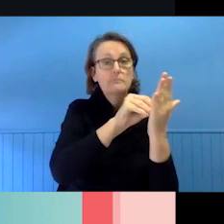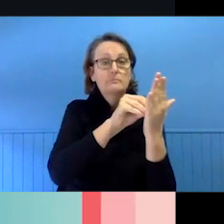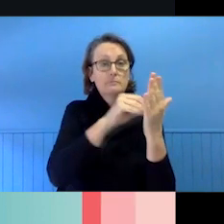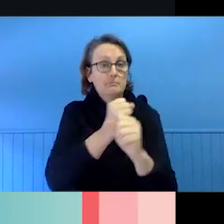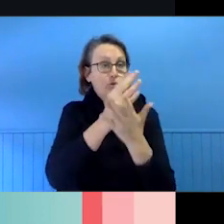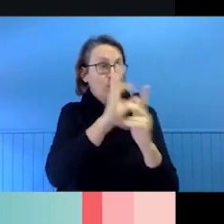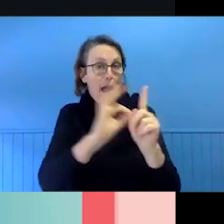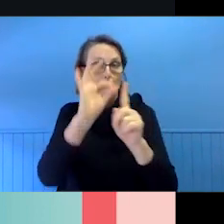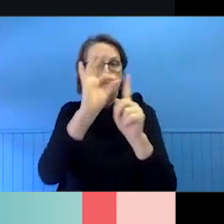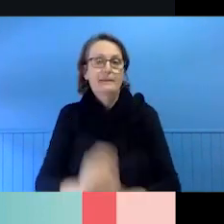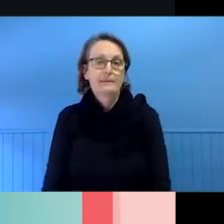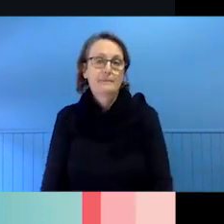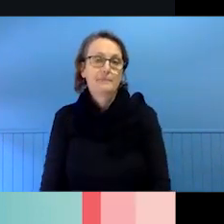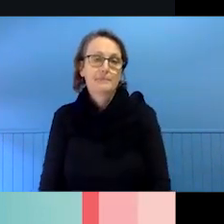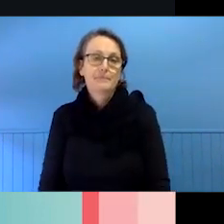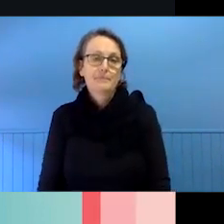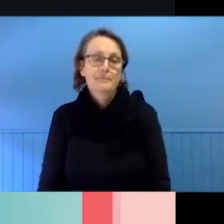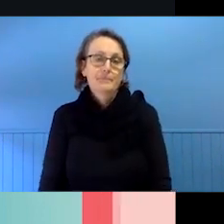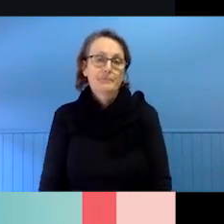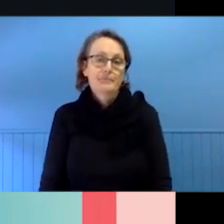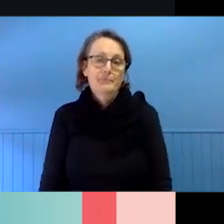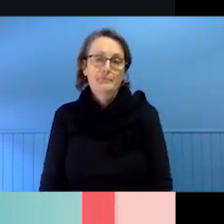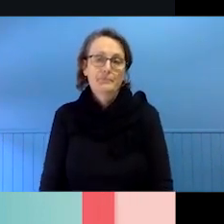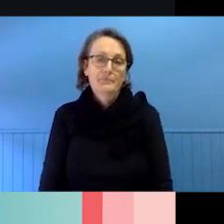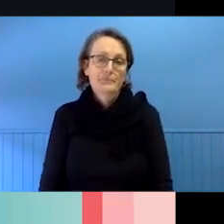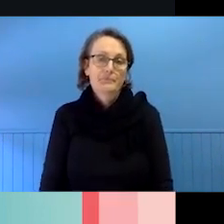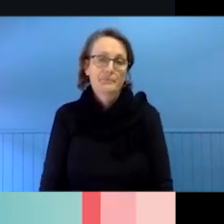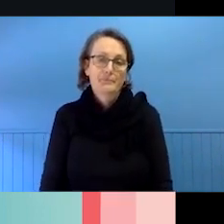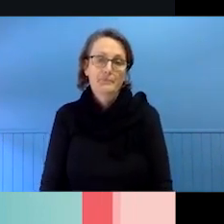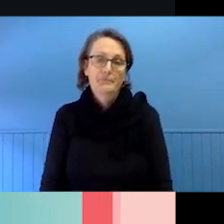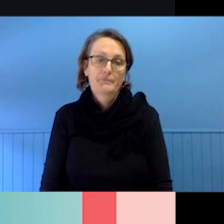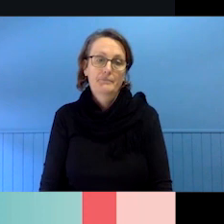those lists and then you want to go back to that audit that we spoke